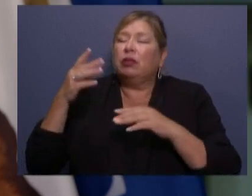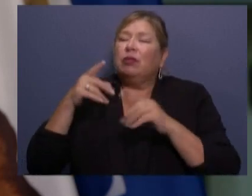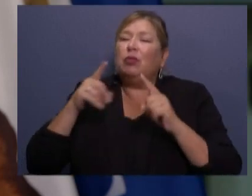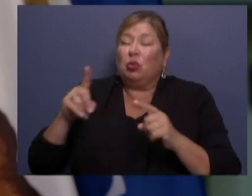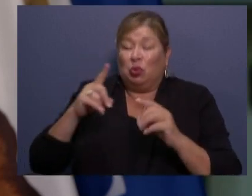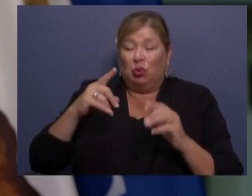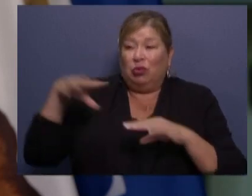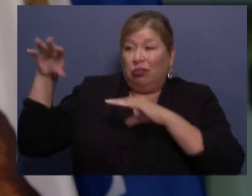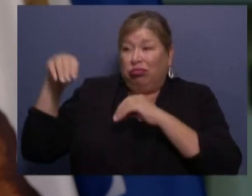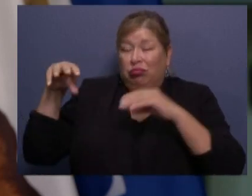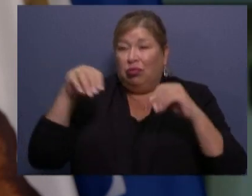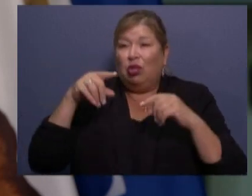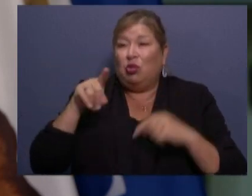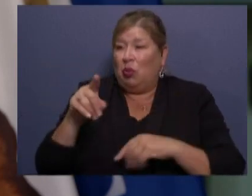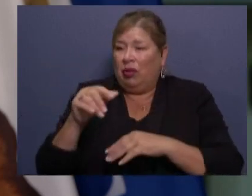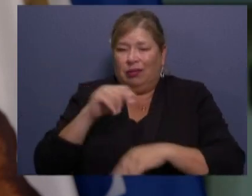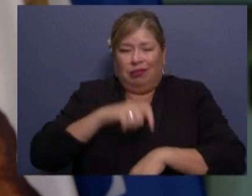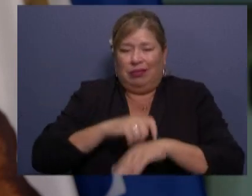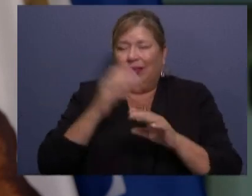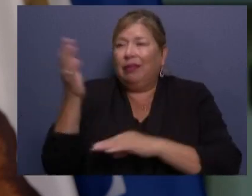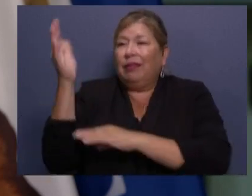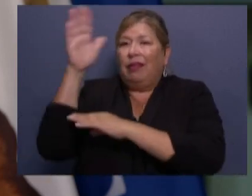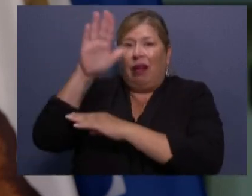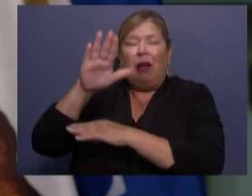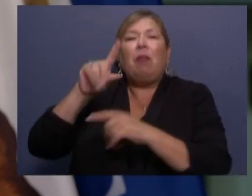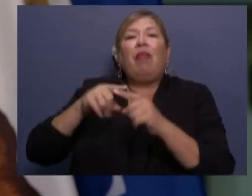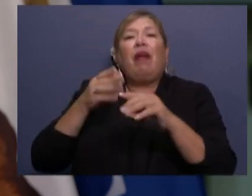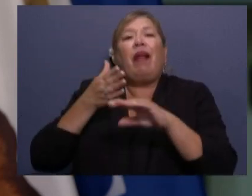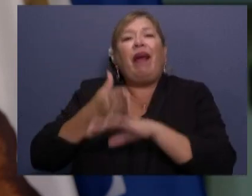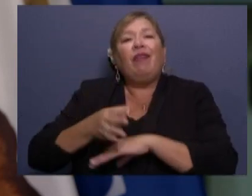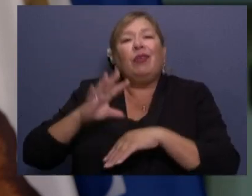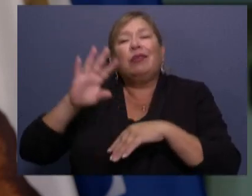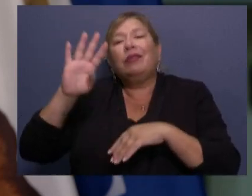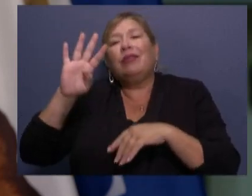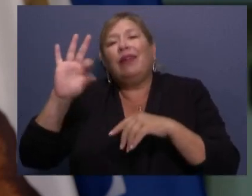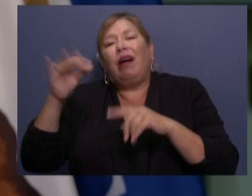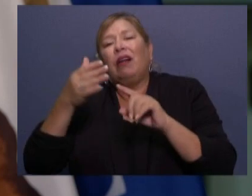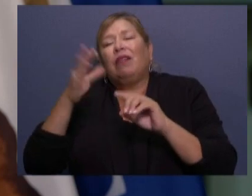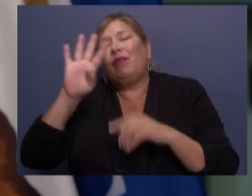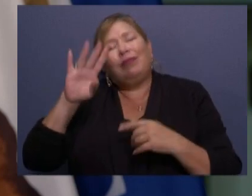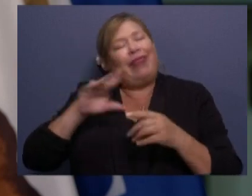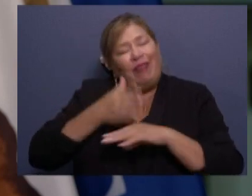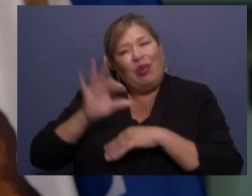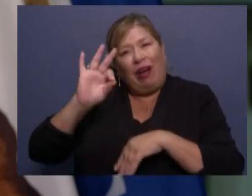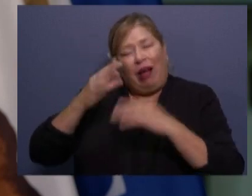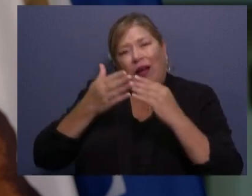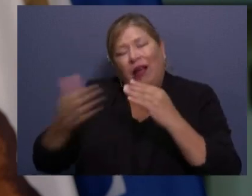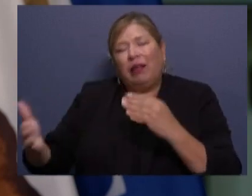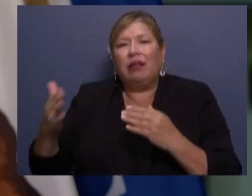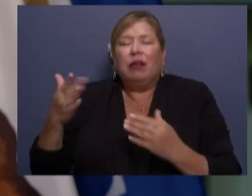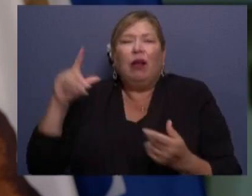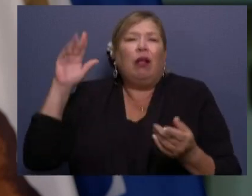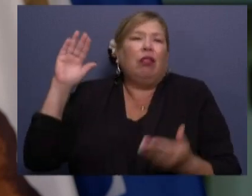Demand starts to taper off after that four to nine period. So that's the protocol. We're in very, very tight coordination with the major